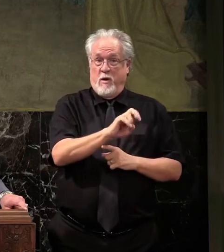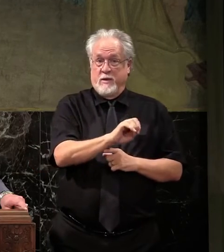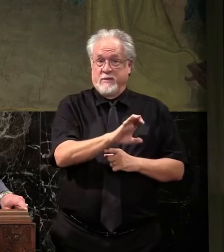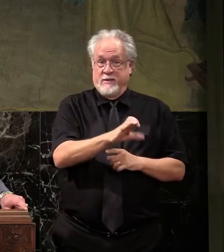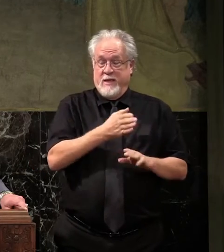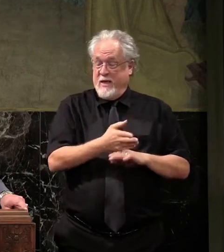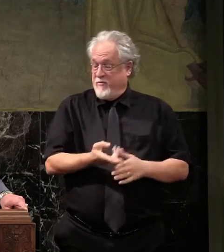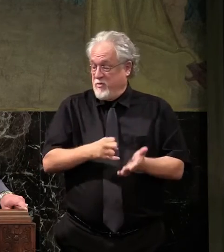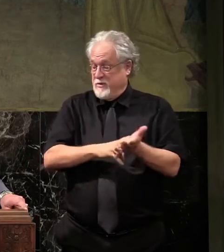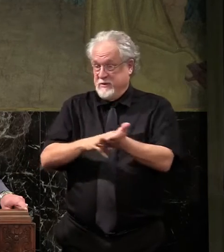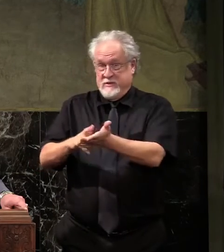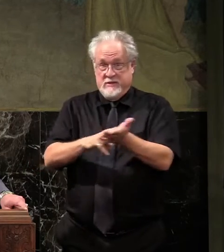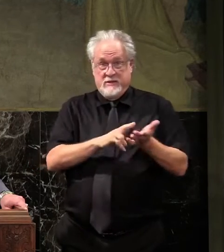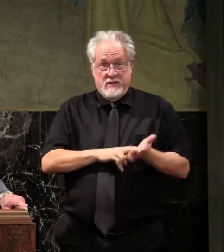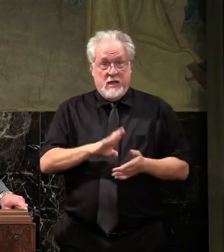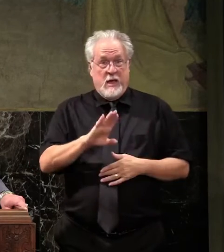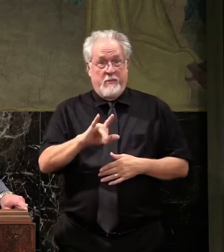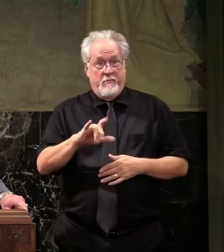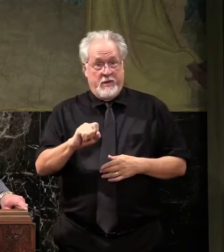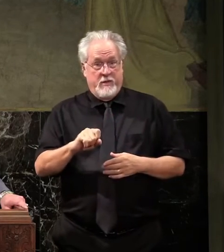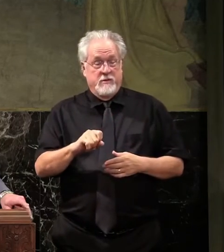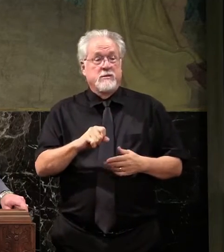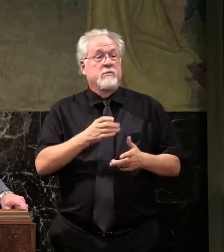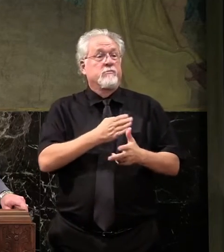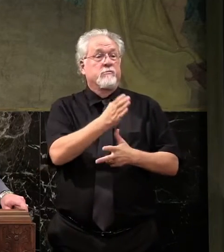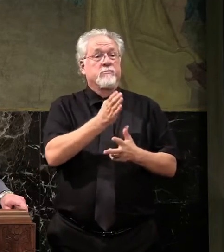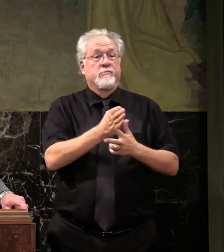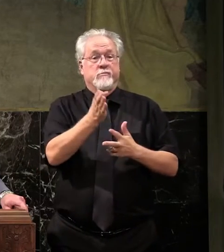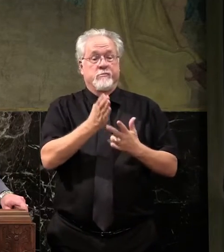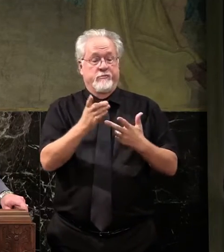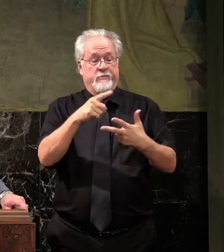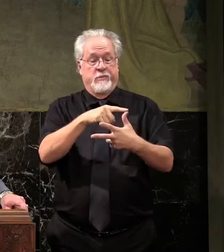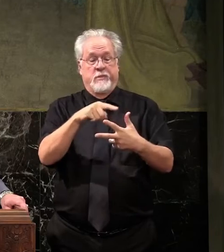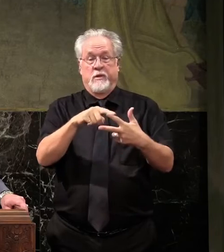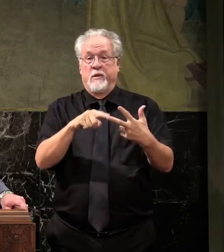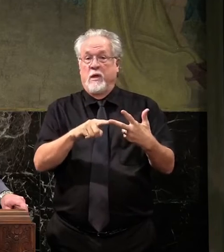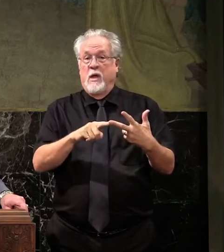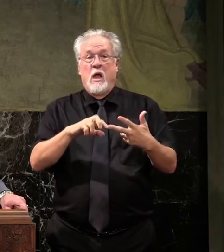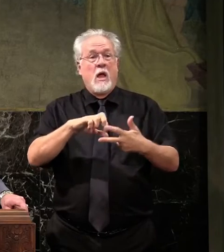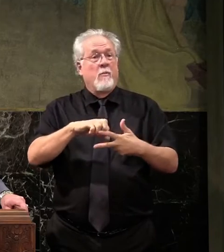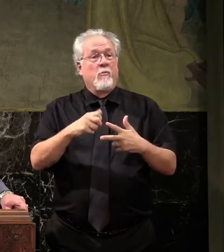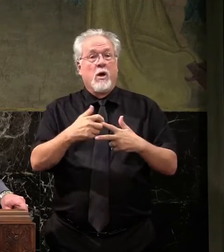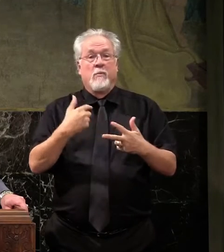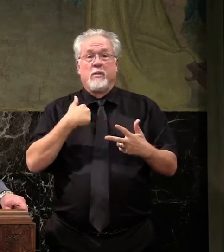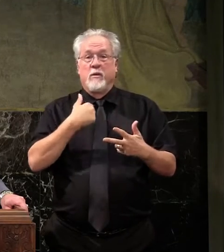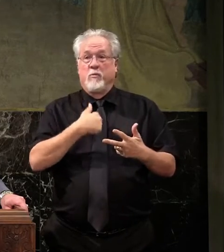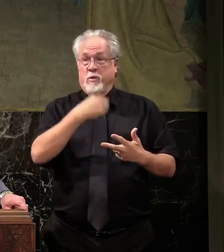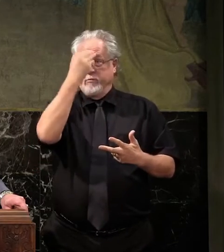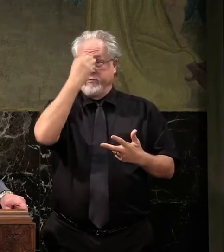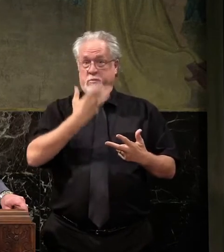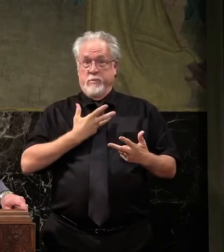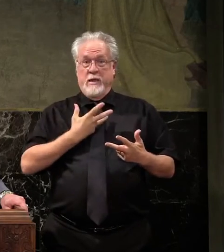these bills into law to go to one of three areas. The problem with that is we've been put on notice by the state's economist that